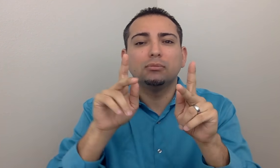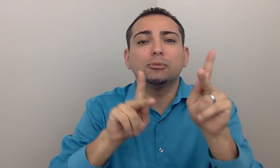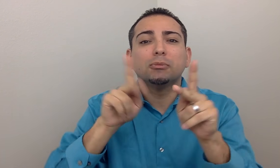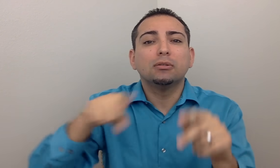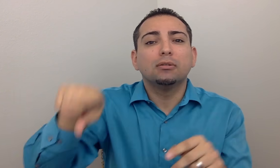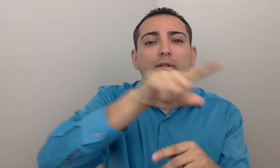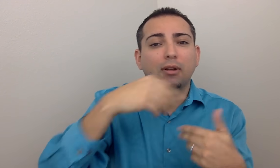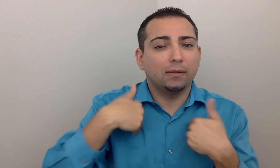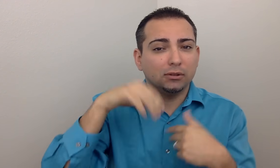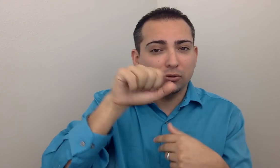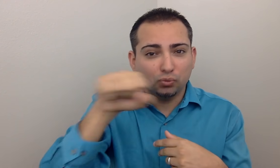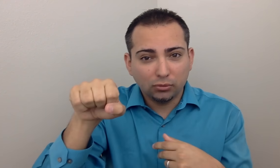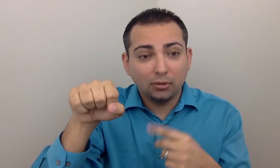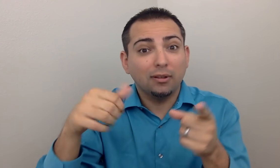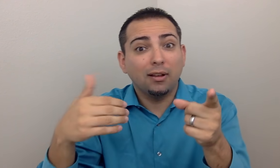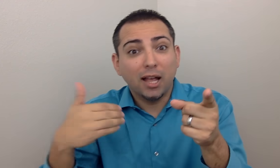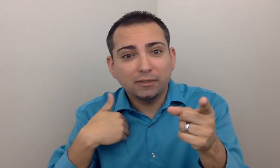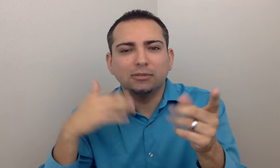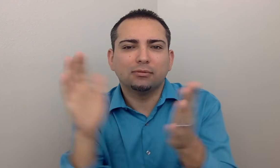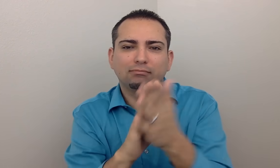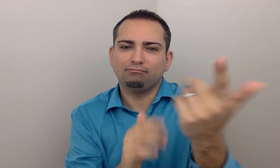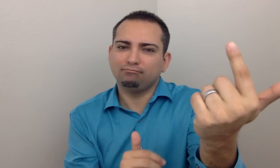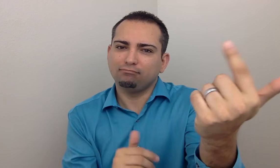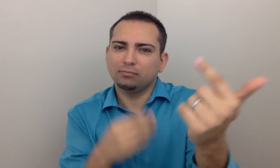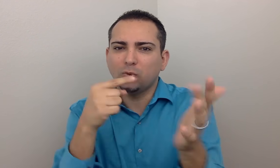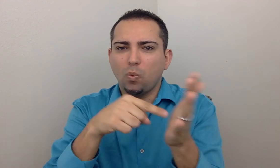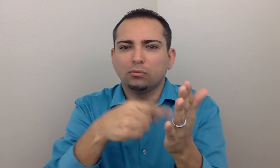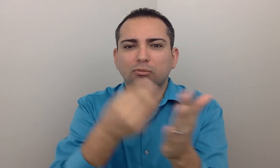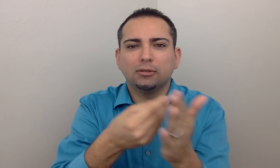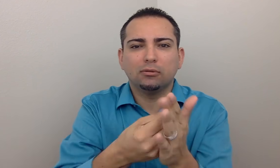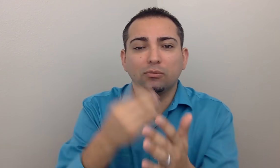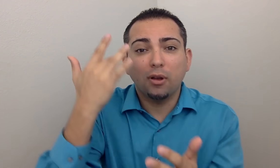When the scammers learn that a specific individual has Social Security, they will request for the payment.